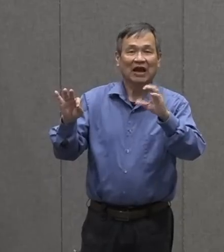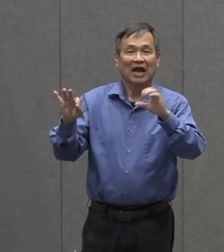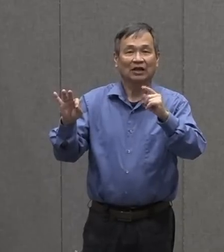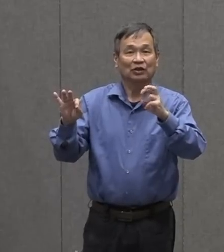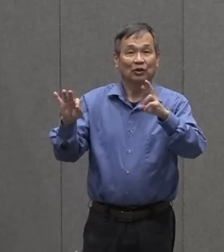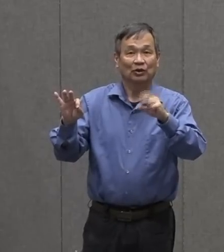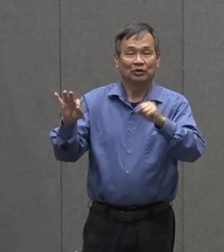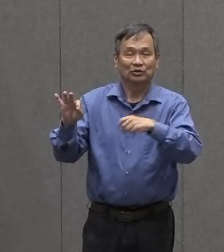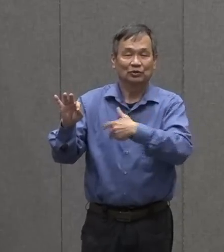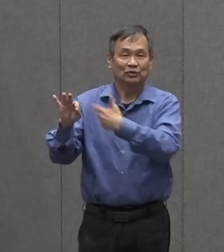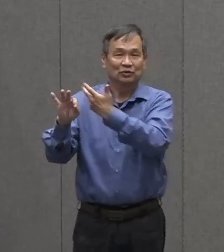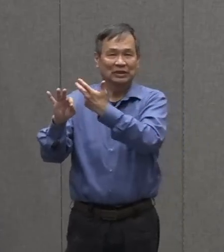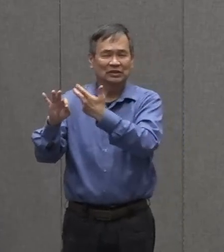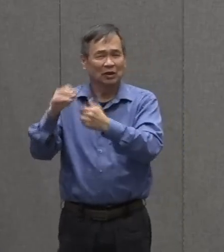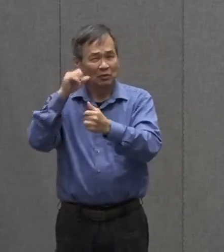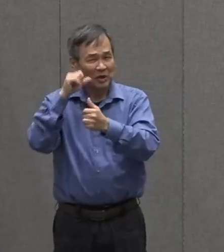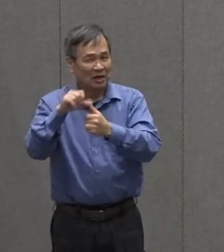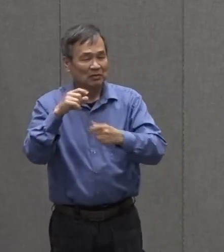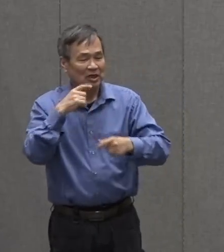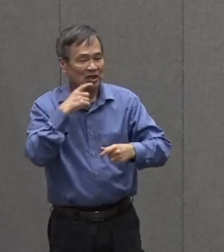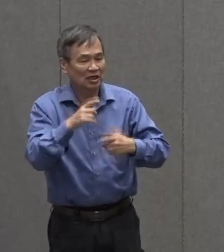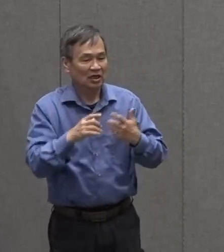Our pattern we said that all had odd numbers.